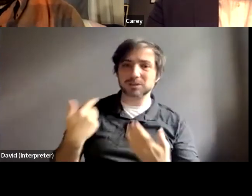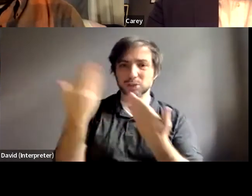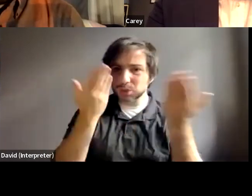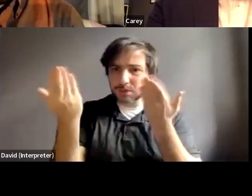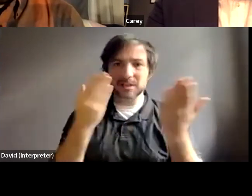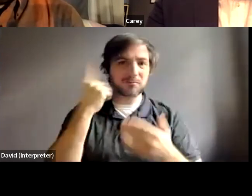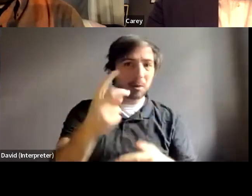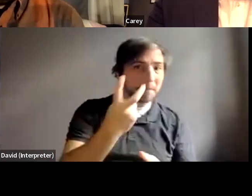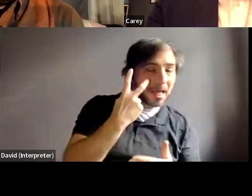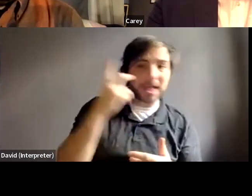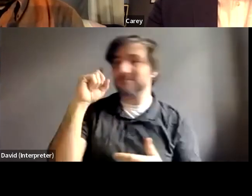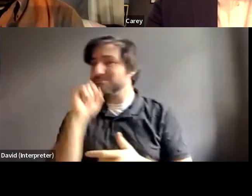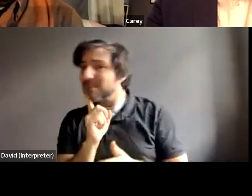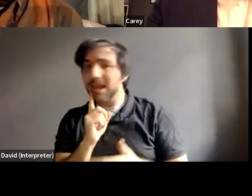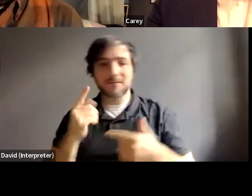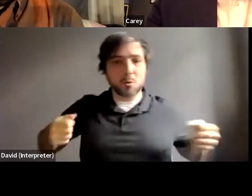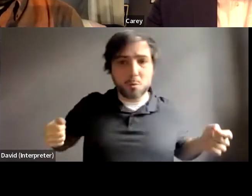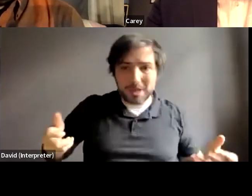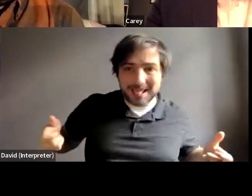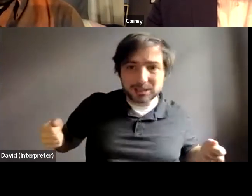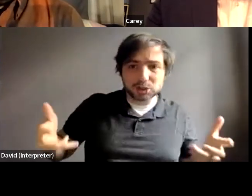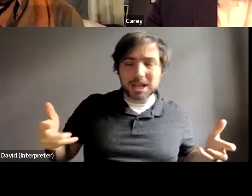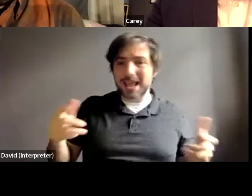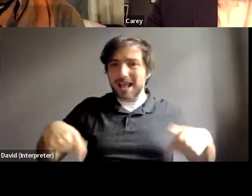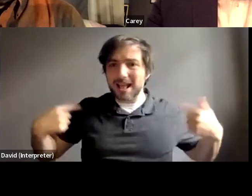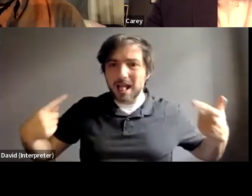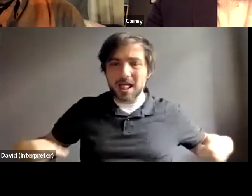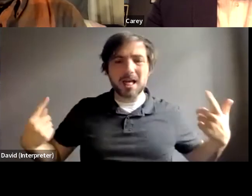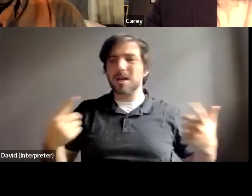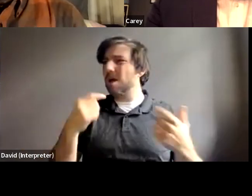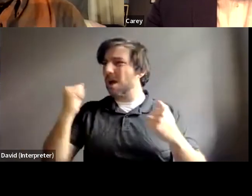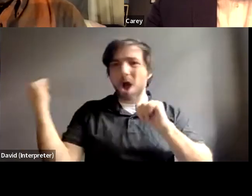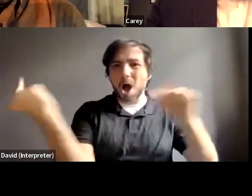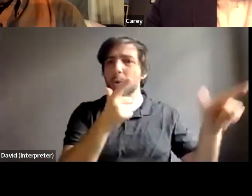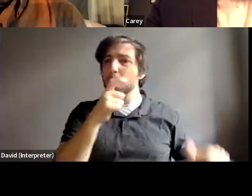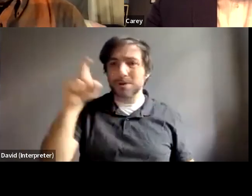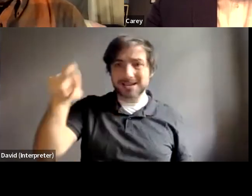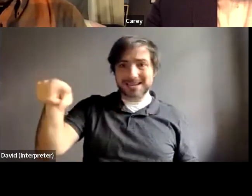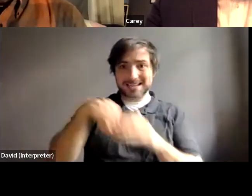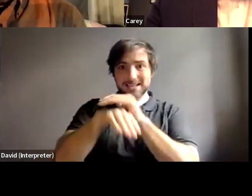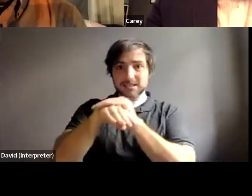deaf, for someone in a wheelchair, for anyone that needs it. That's part of the reason I ask